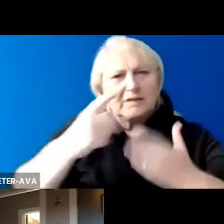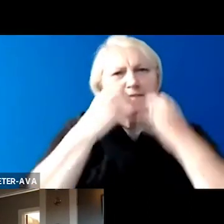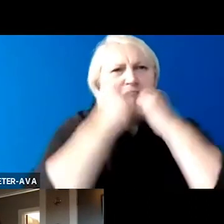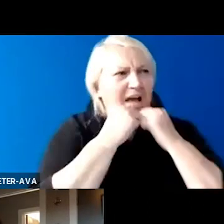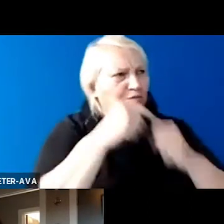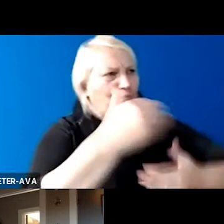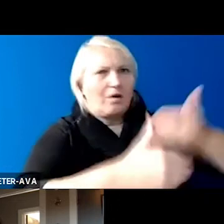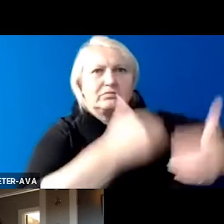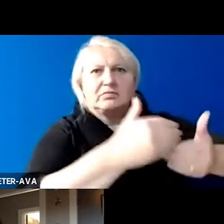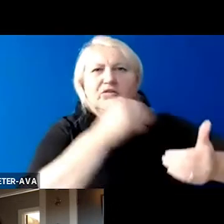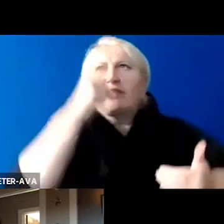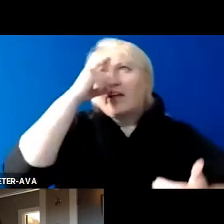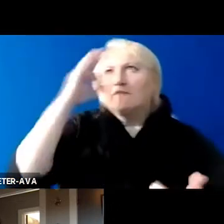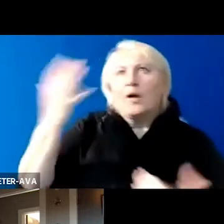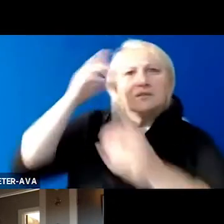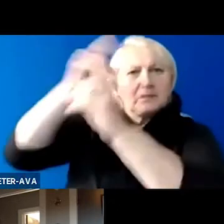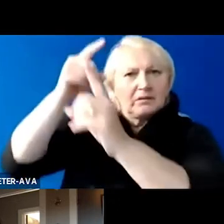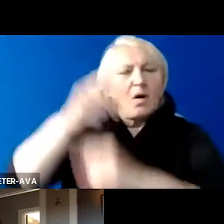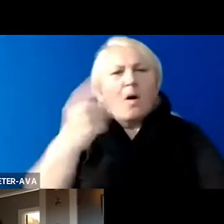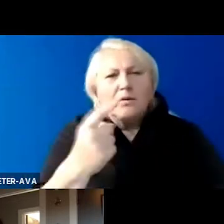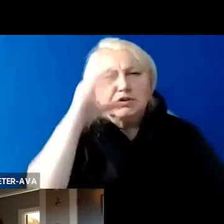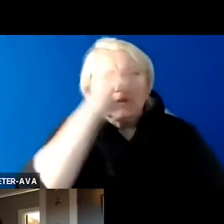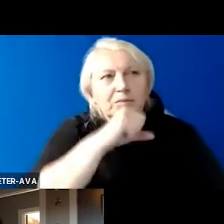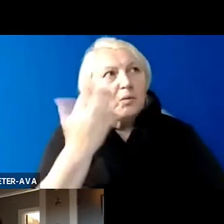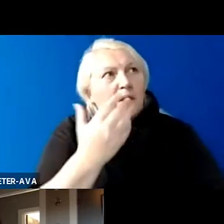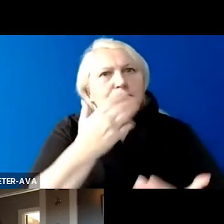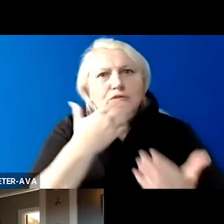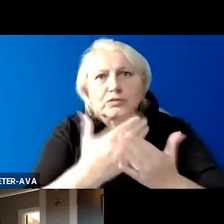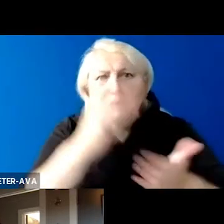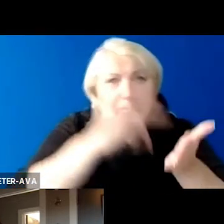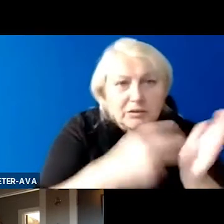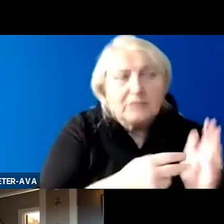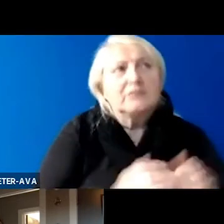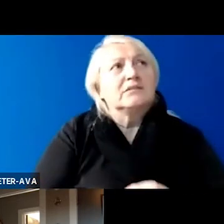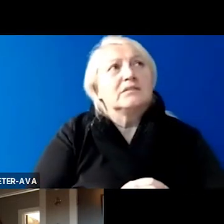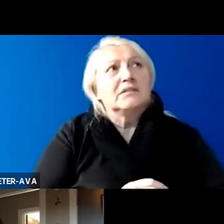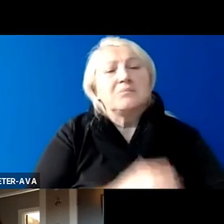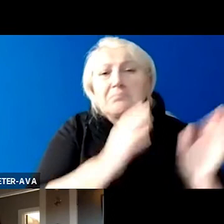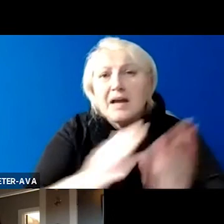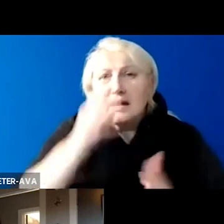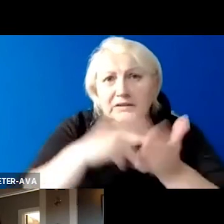Assume best intent; attend to impact. Remember self-care and community care,